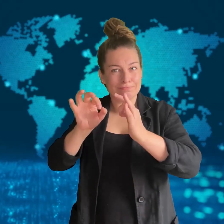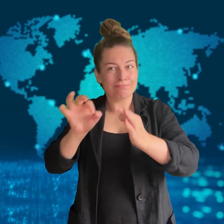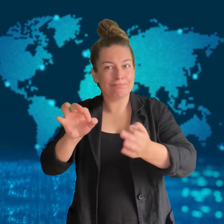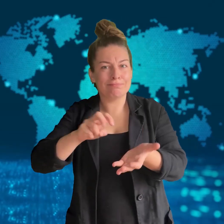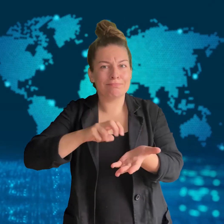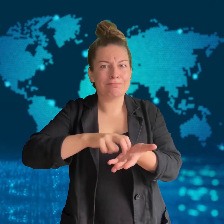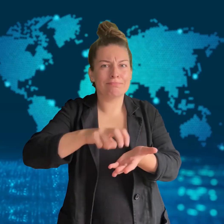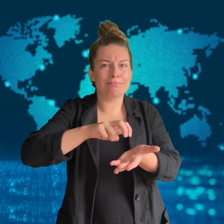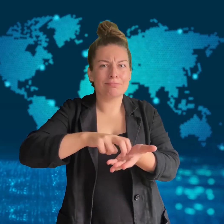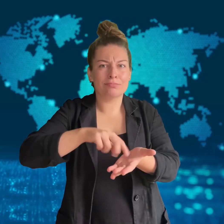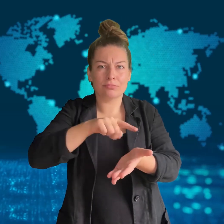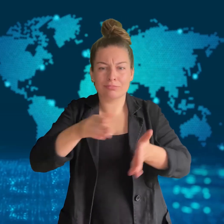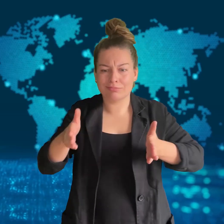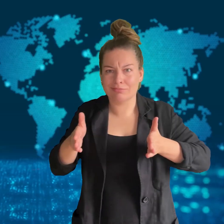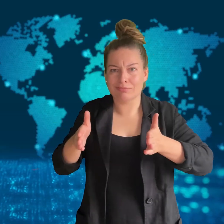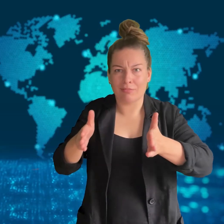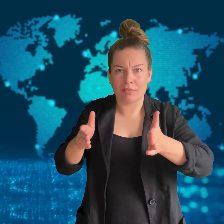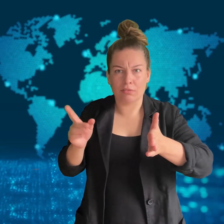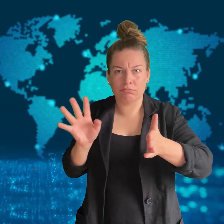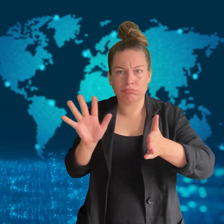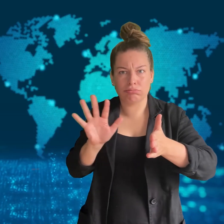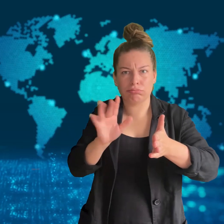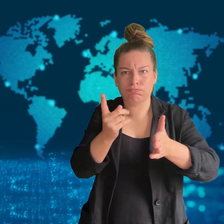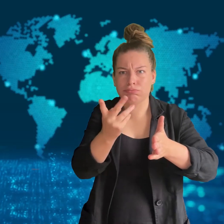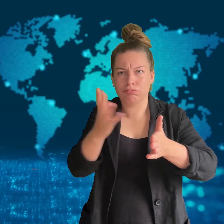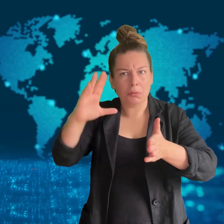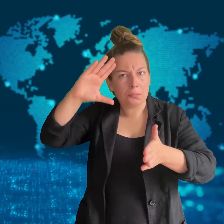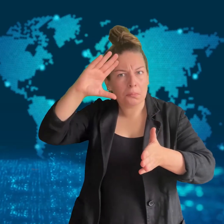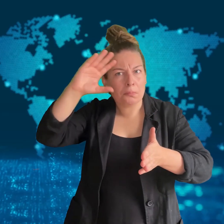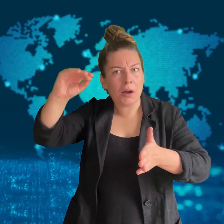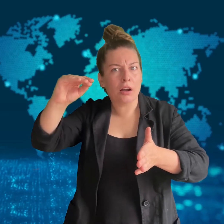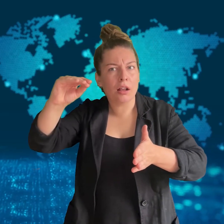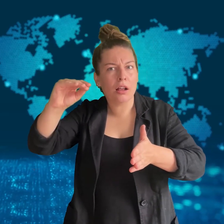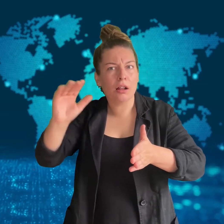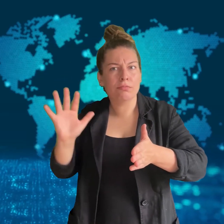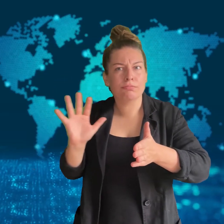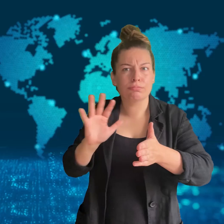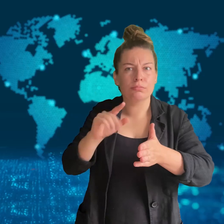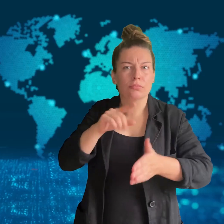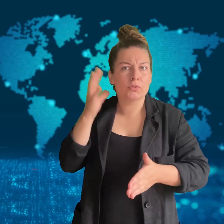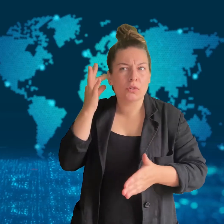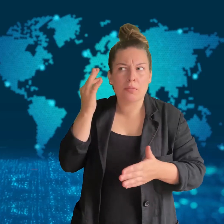They asked police to send a car to catch the men who had